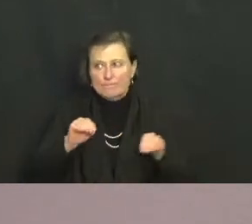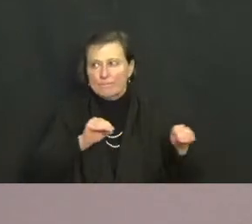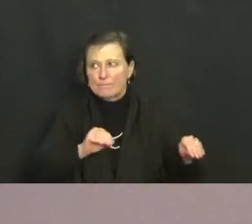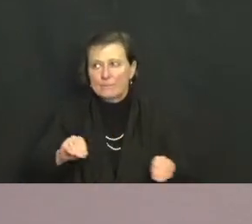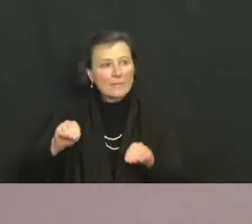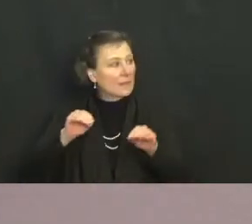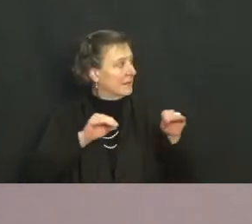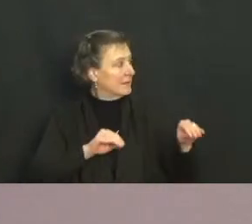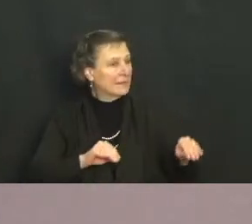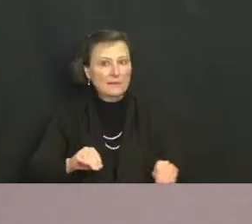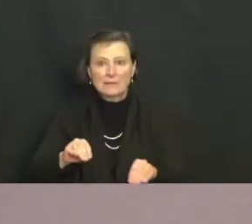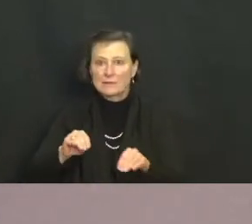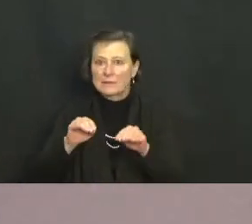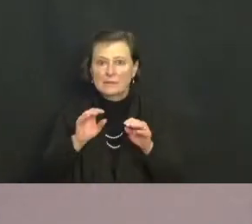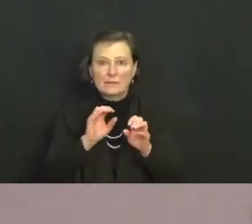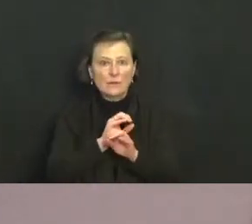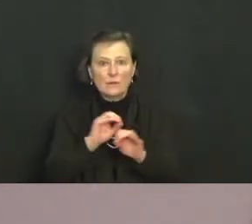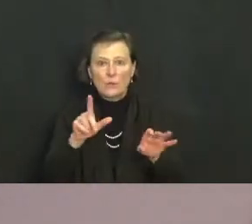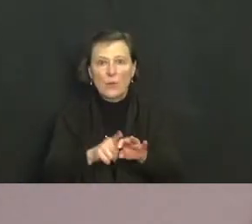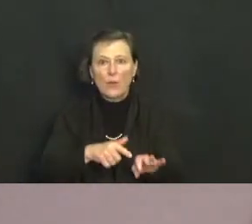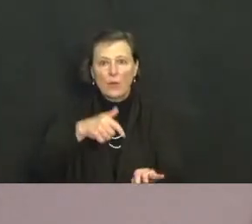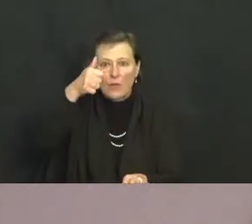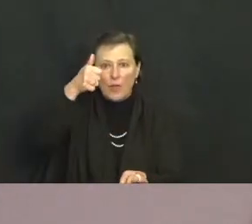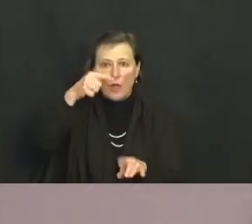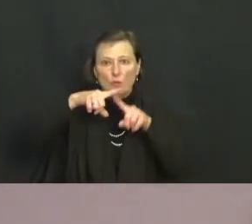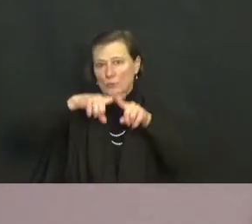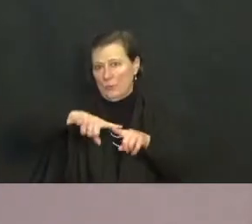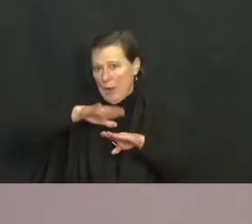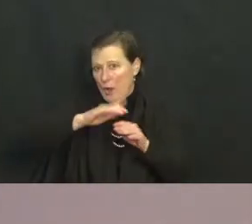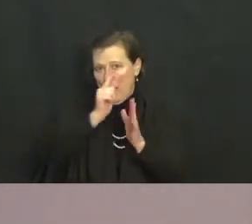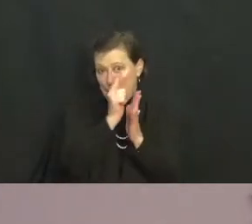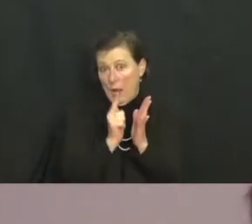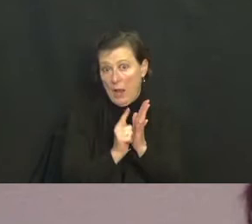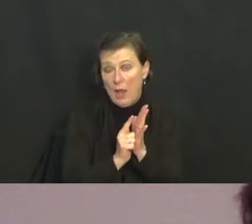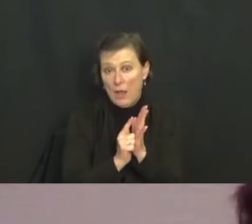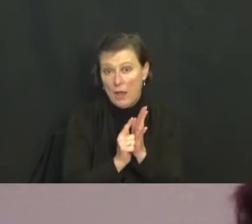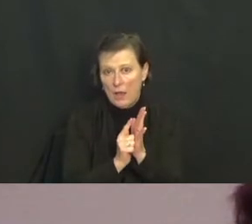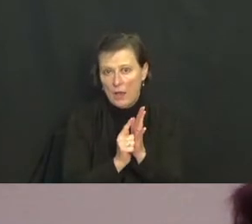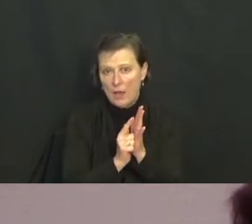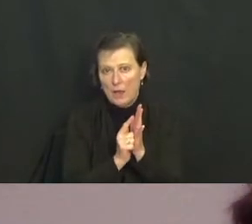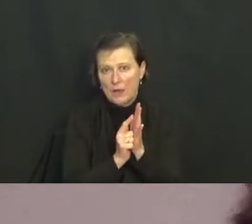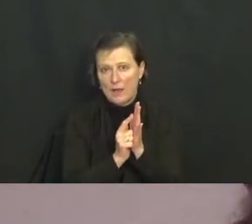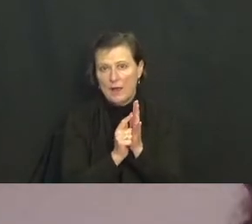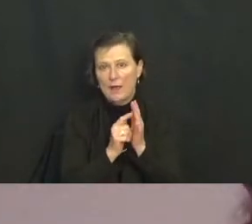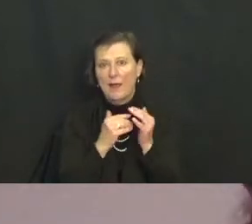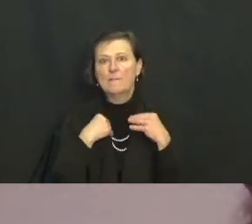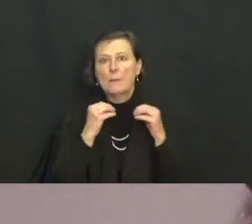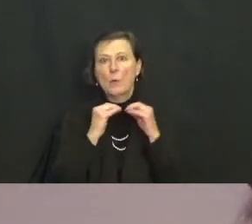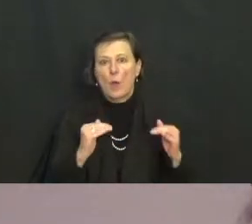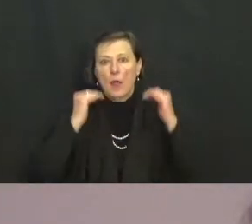No longer would there be reliance on the law. There was a higher law.